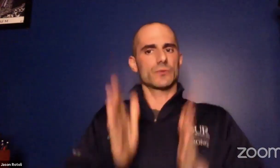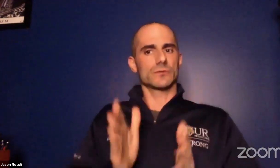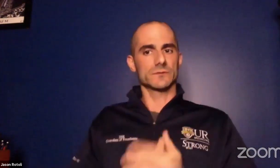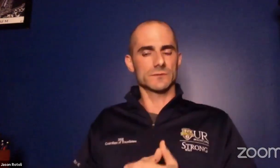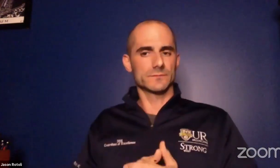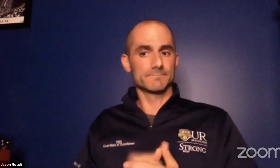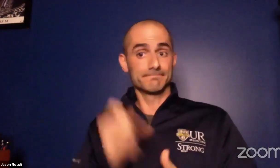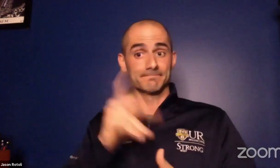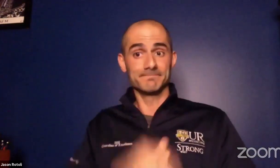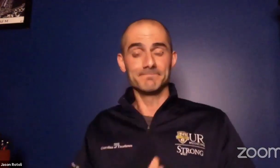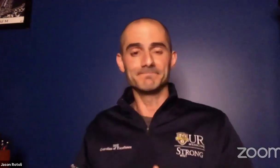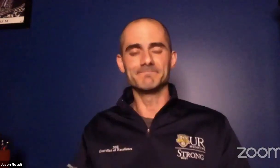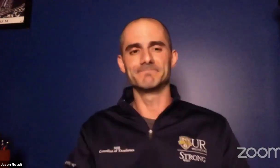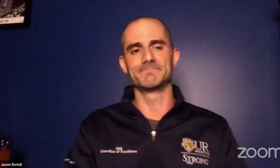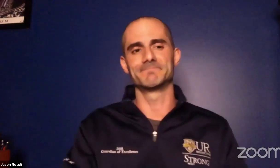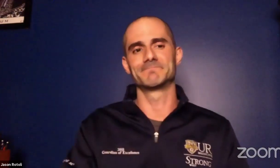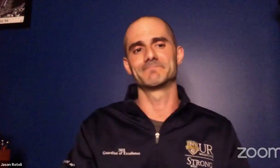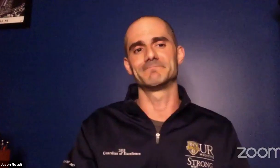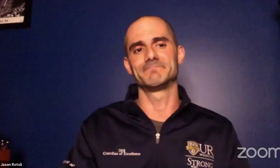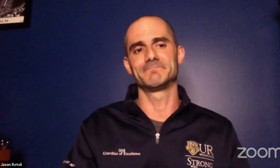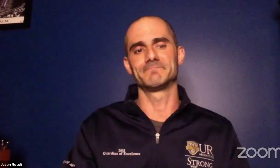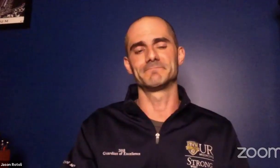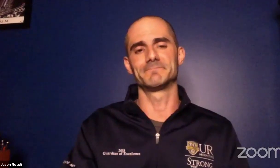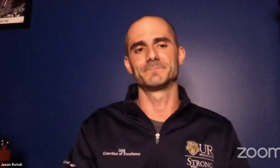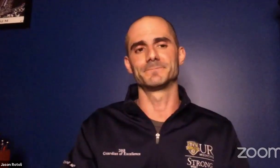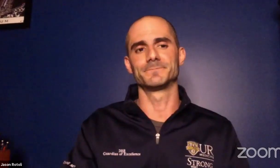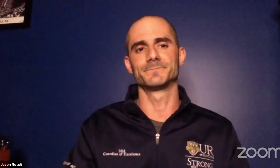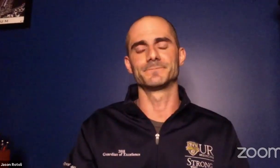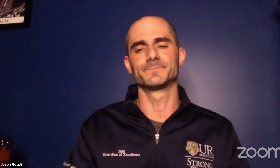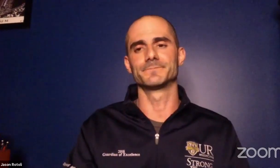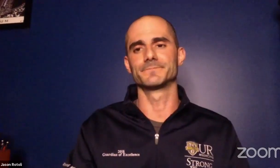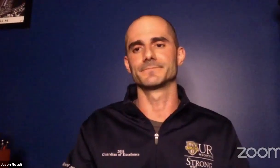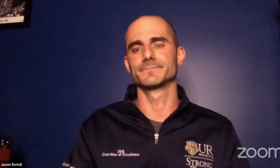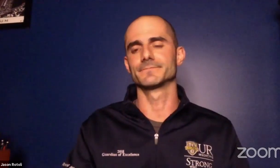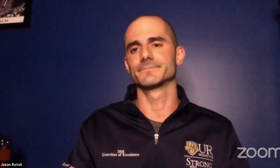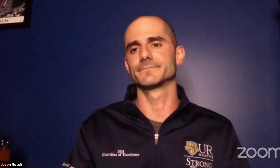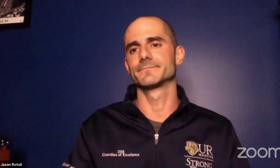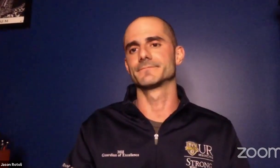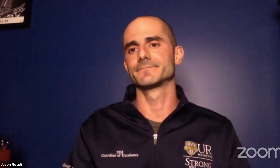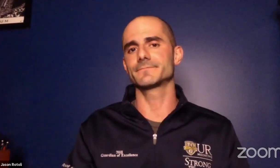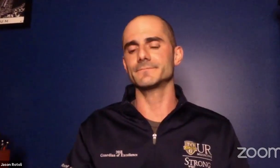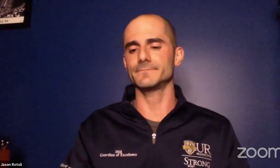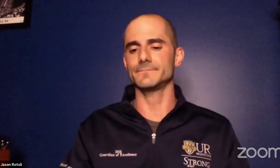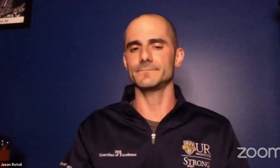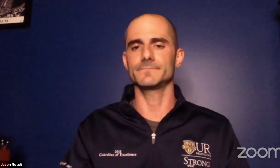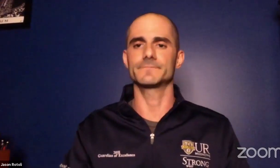They may work with a hospital connected to a University. So, they may have residence there.